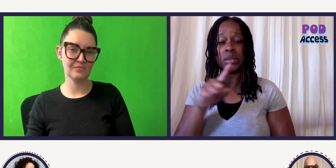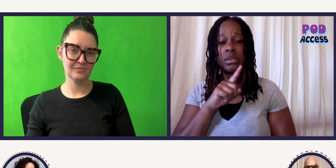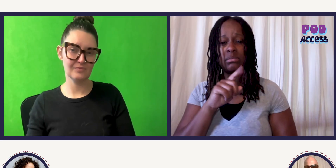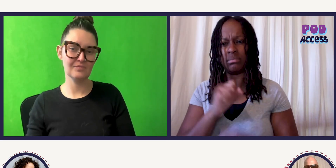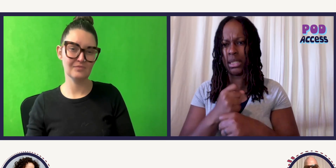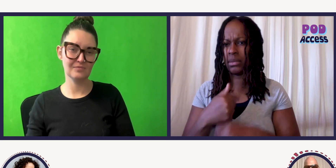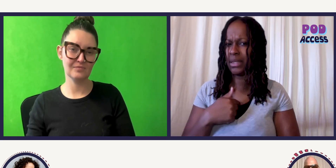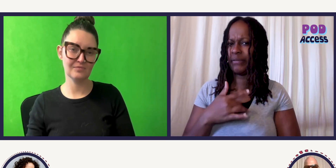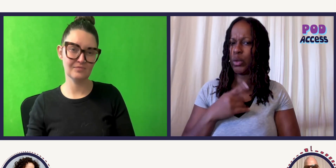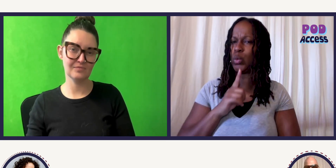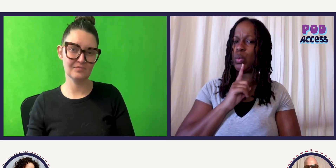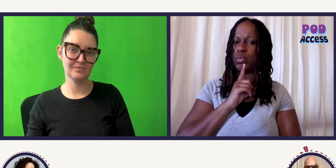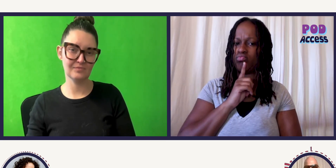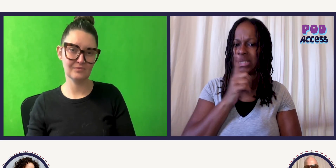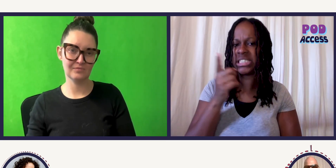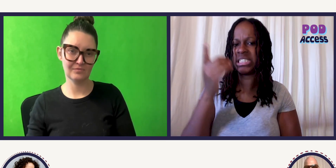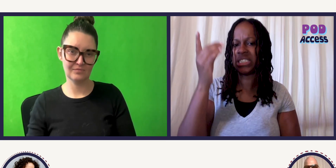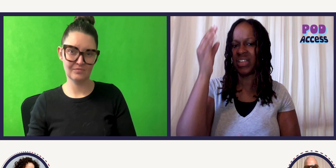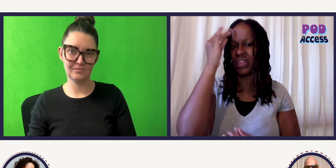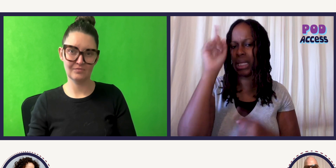This is making me really think about updating my tagline.